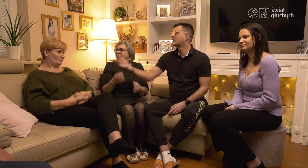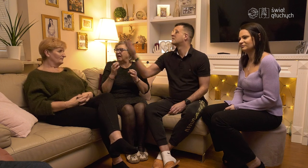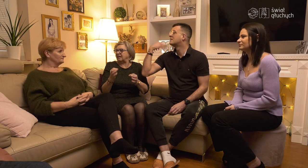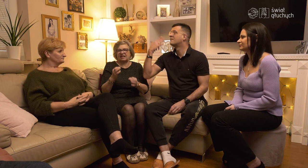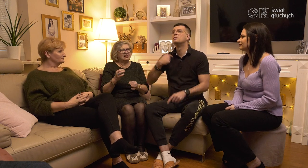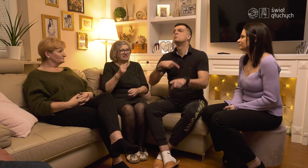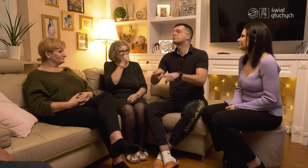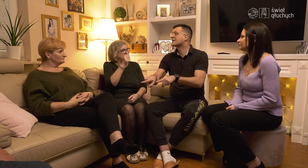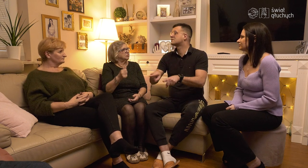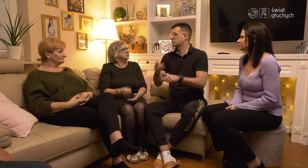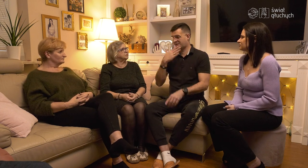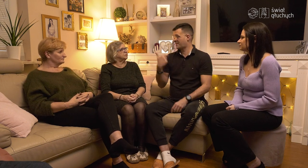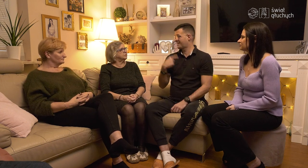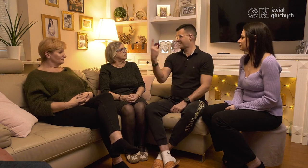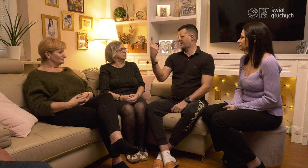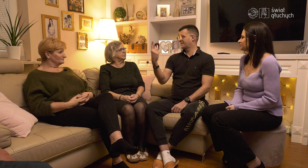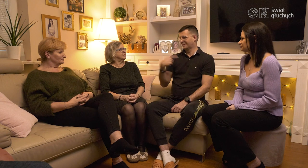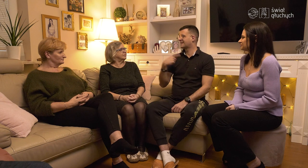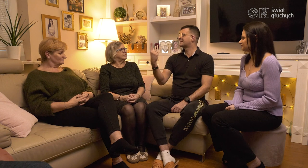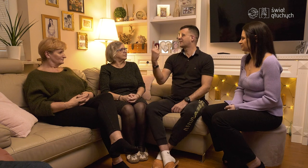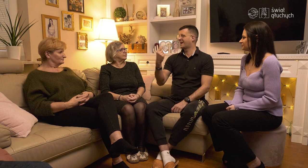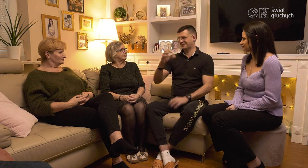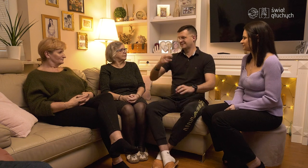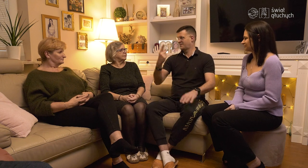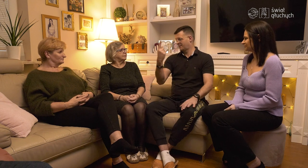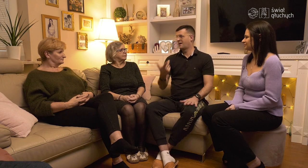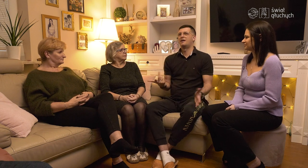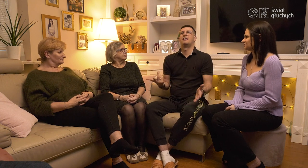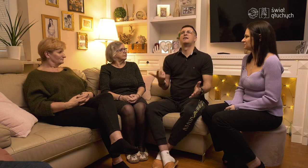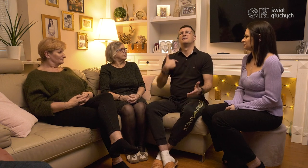[Rafał]: I don't have a brother or sister. I'm alone, what should I do?